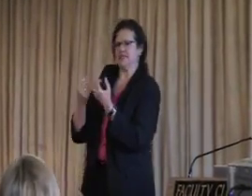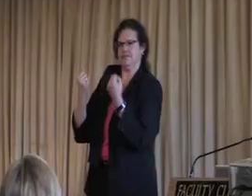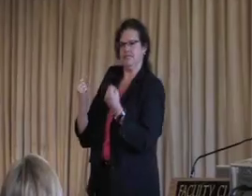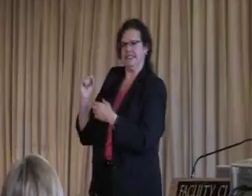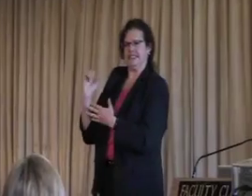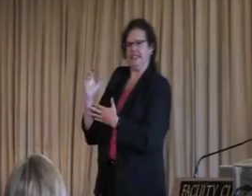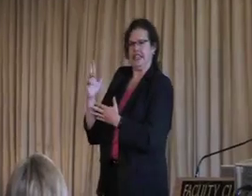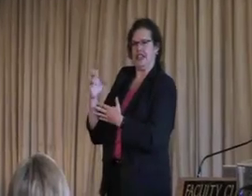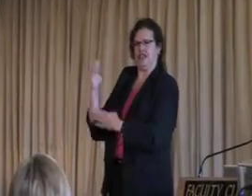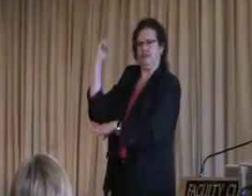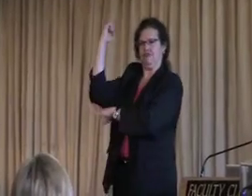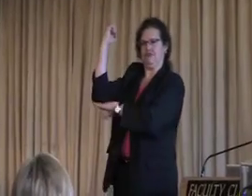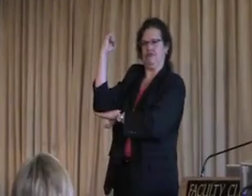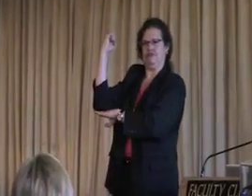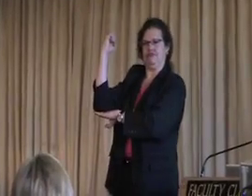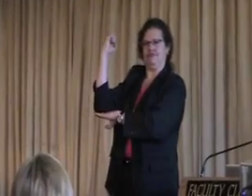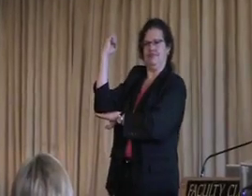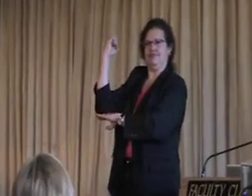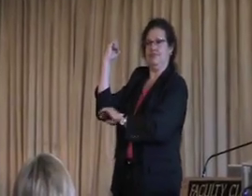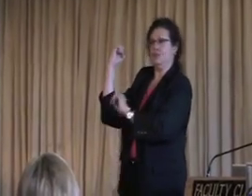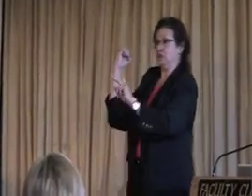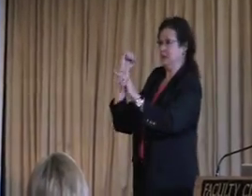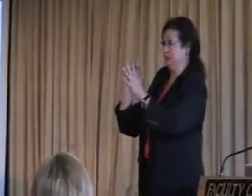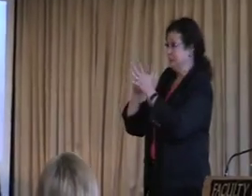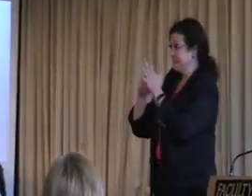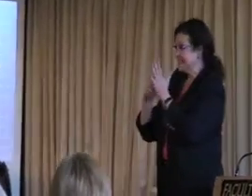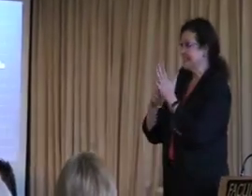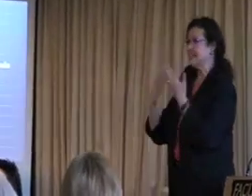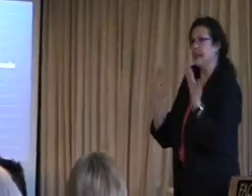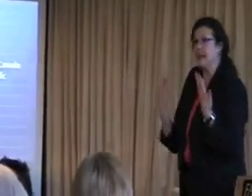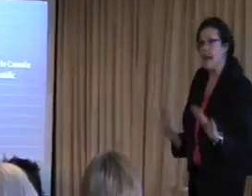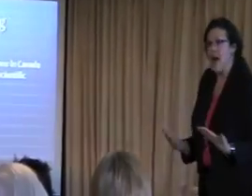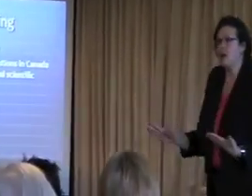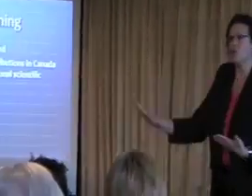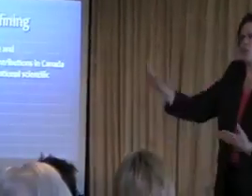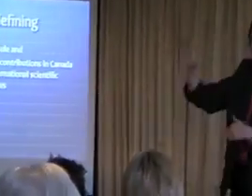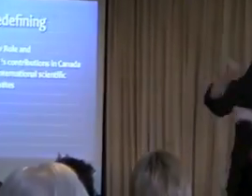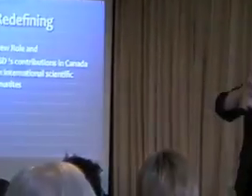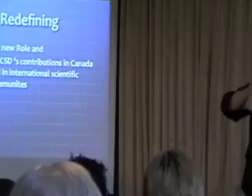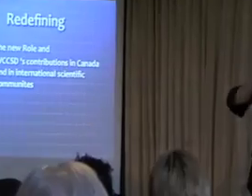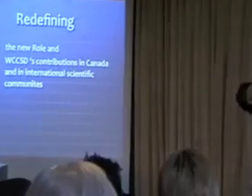is going to be around for another 50 or 100 years and spoke of how the funding is now